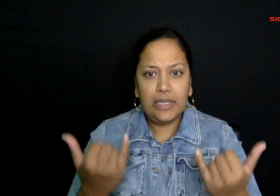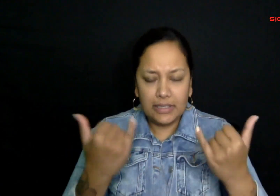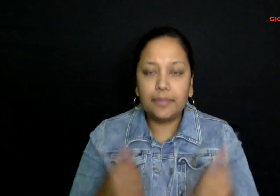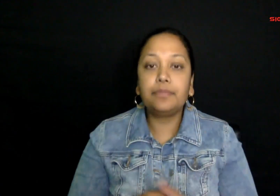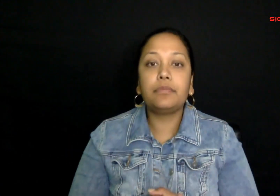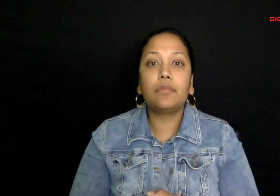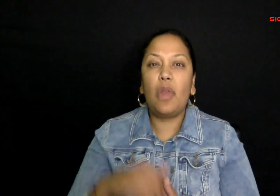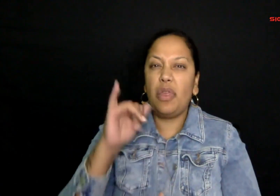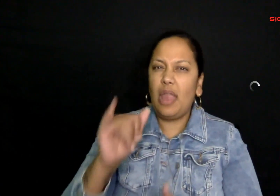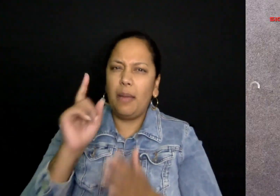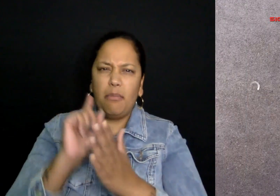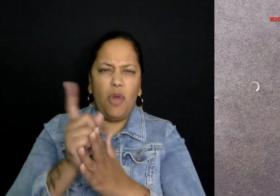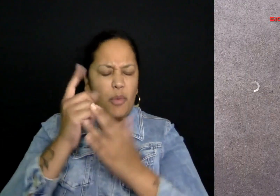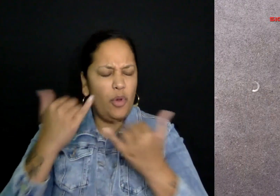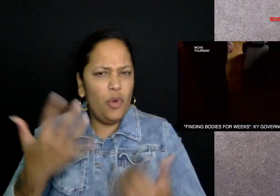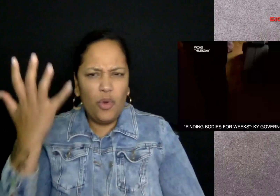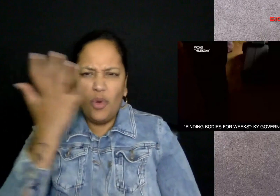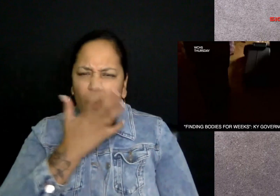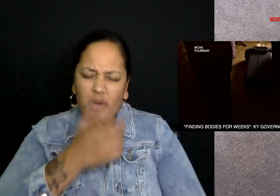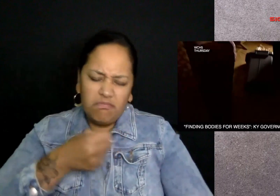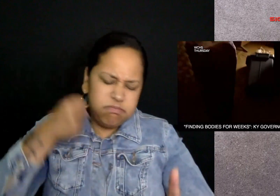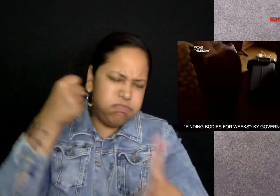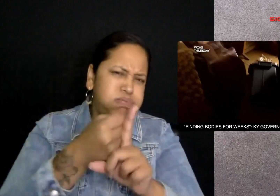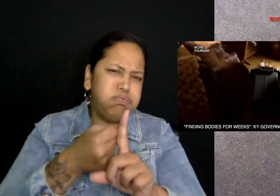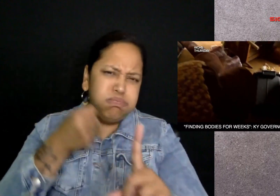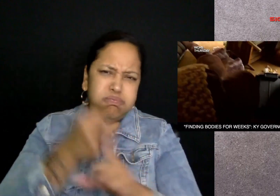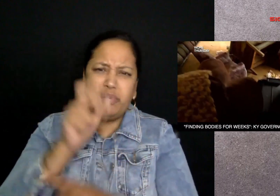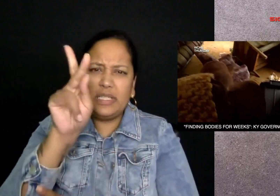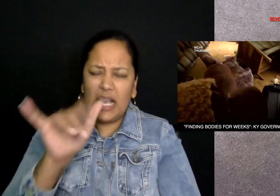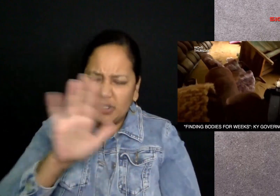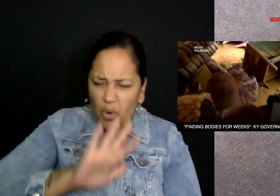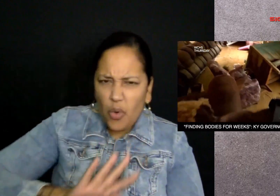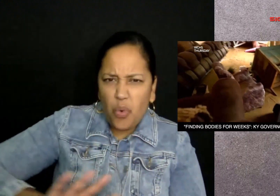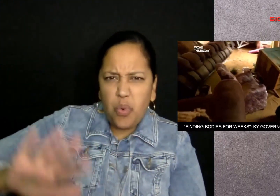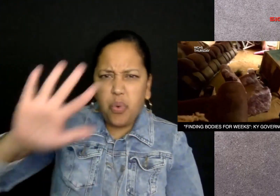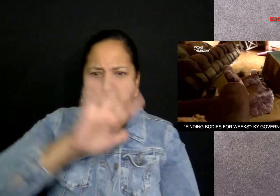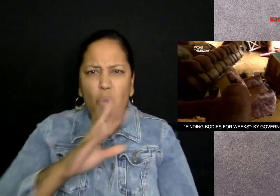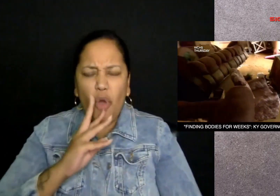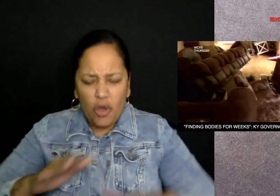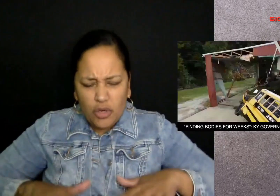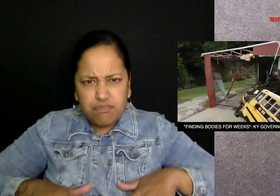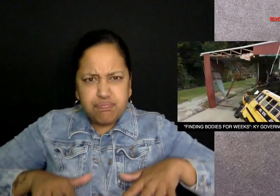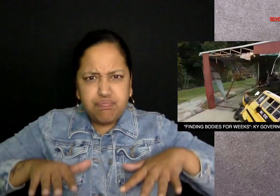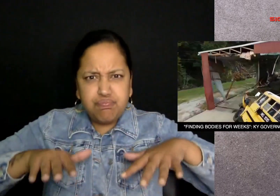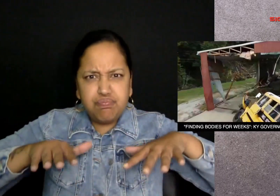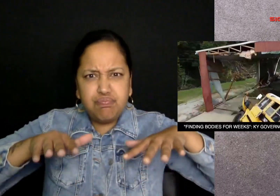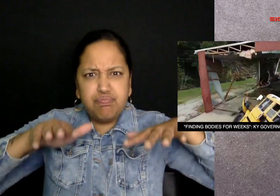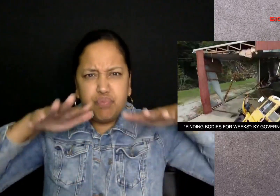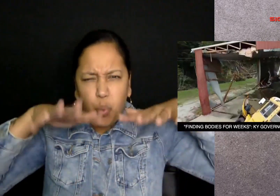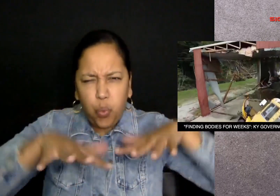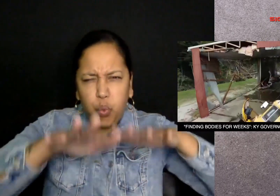so here's what's happening today at this hour at least 35 people have died